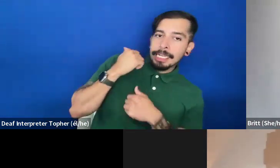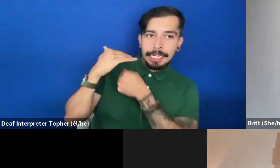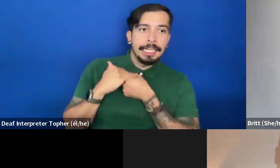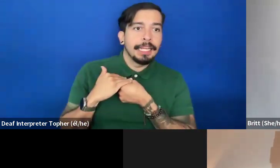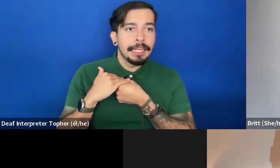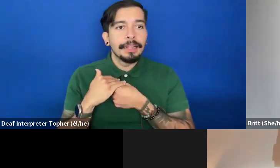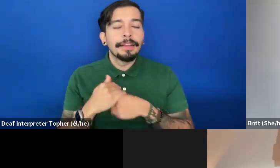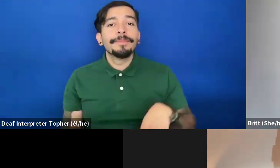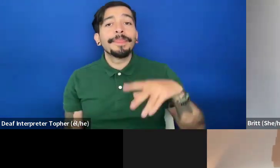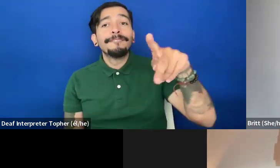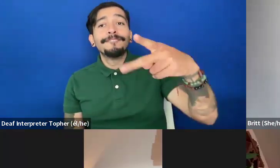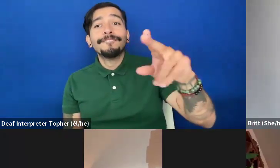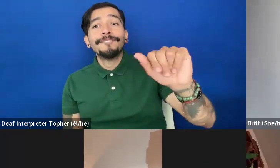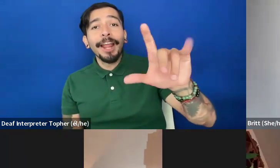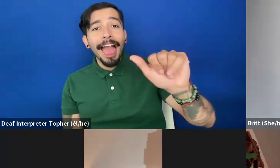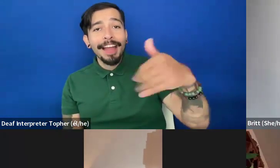[PHACELIA] Yes. I agree with all of that.